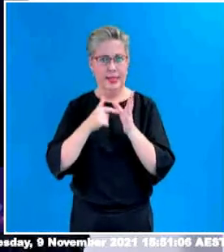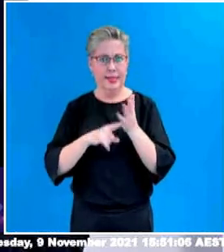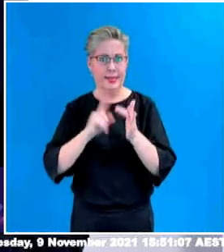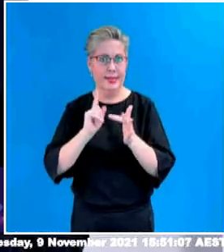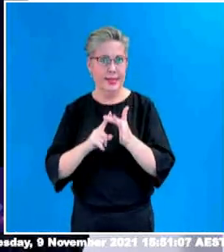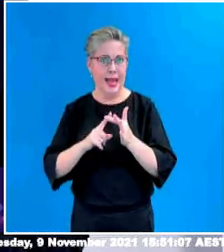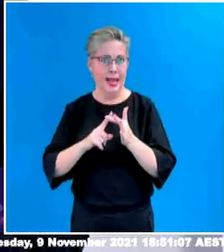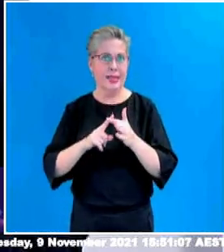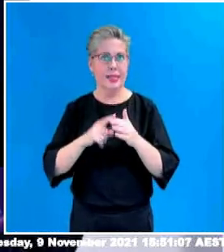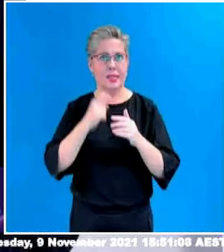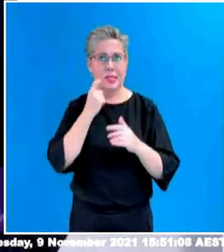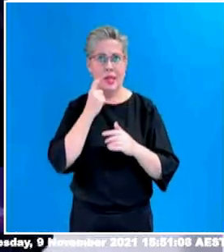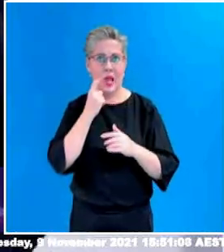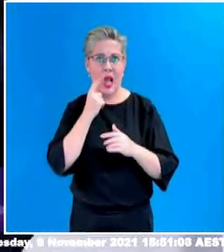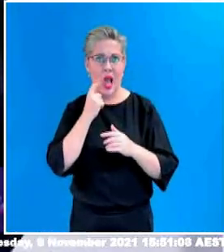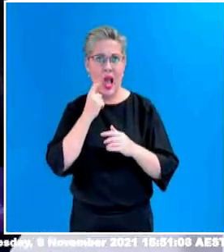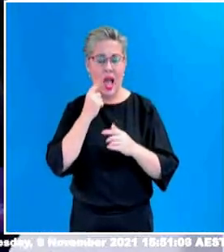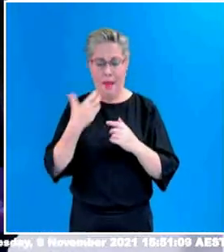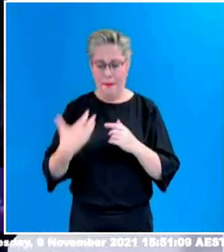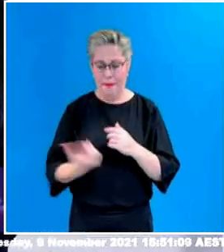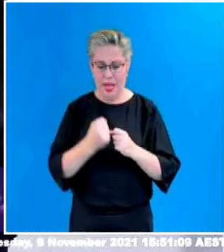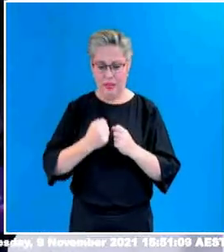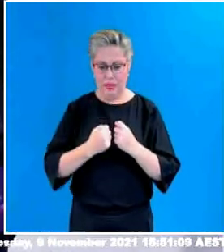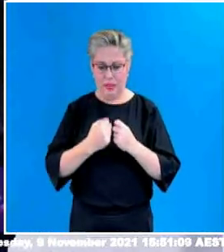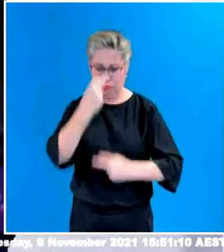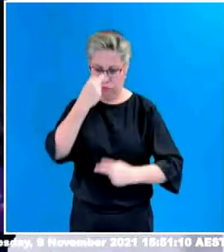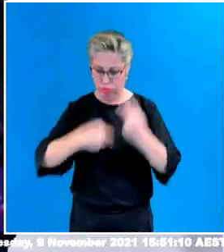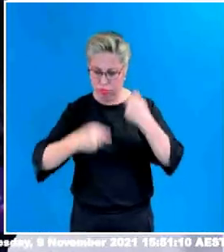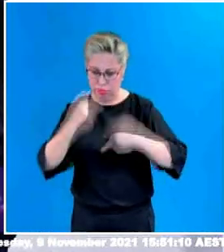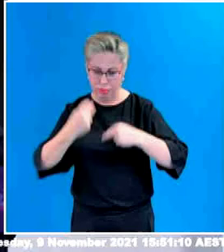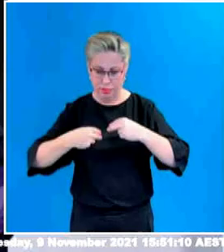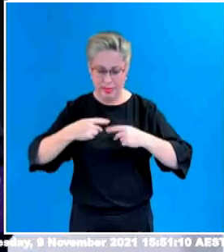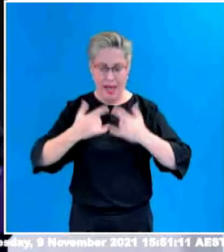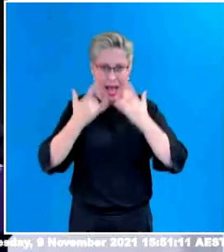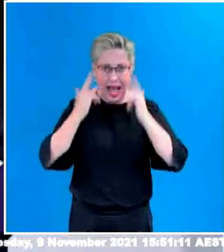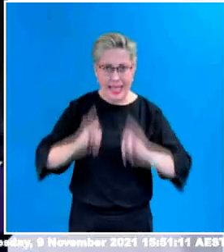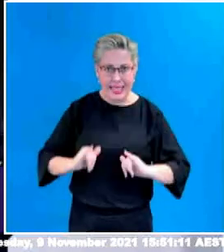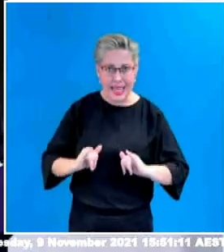comply with obligations in the Convention.